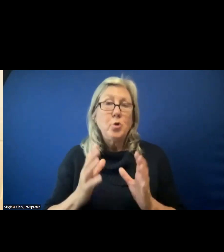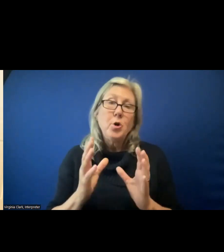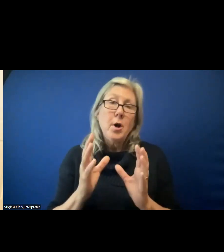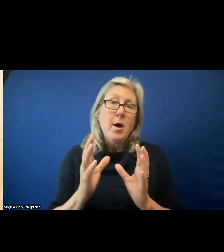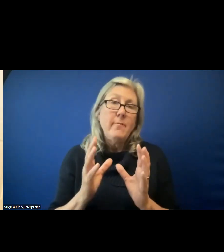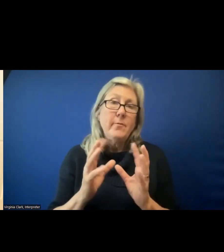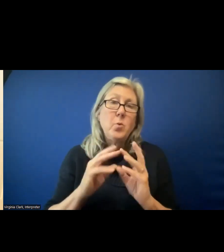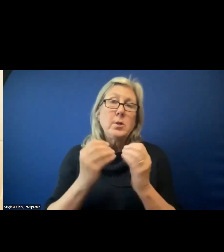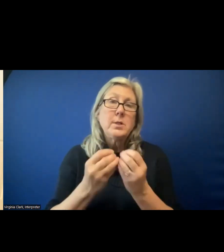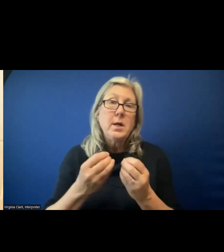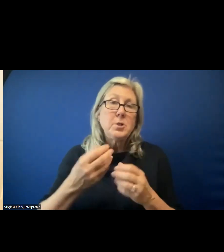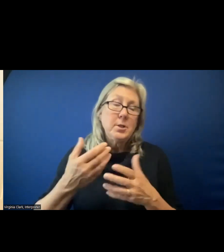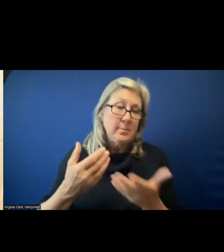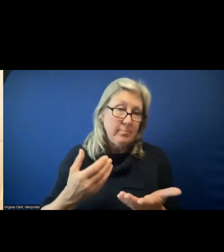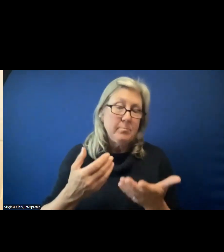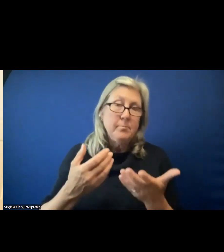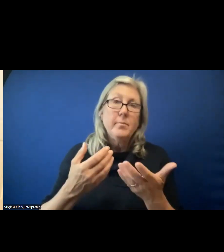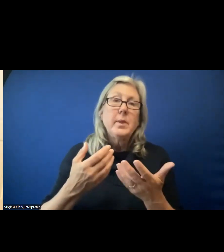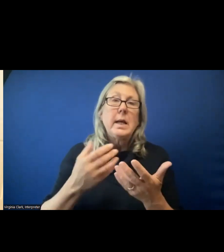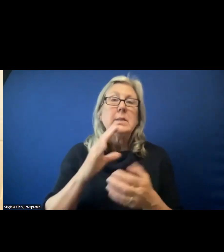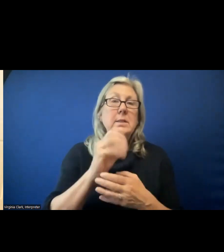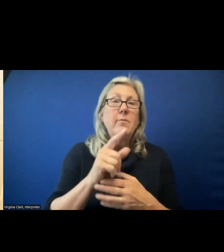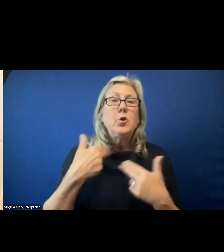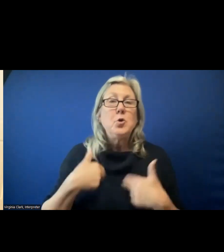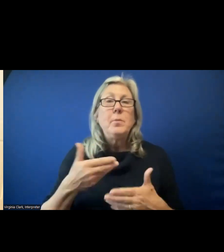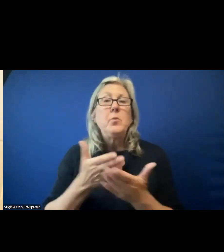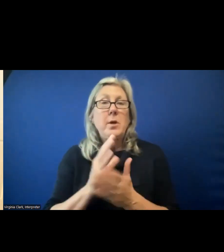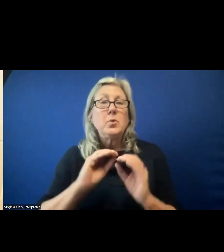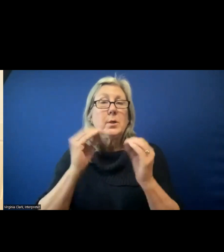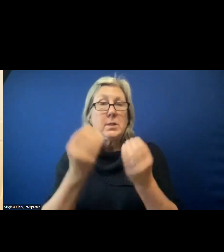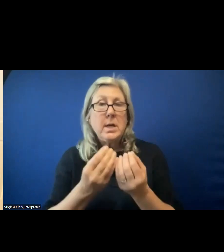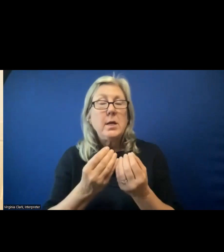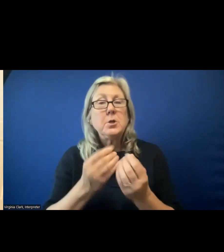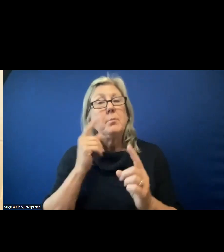a human and civil rights advocacy organization whose mission is to secure political power